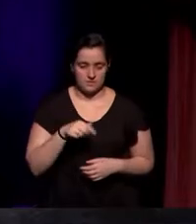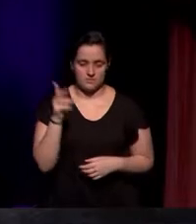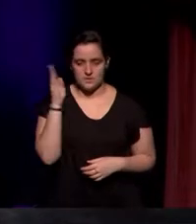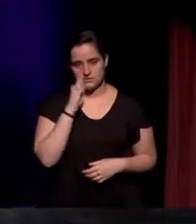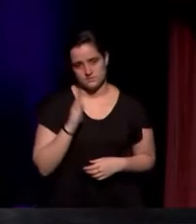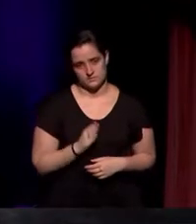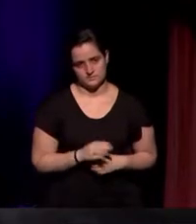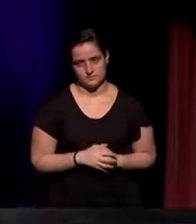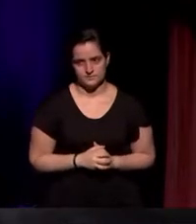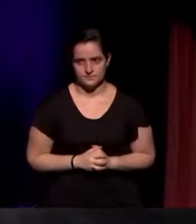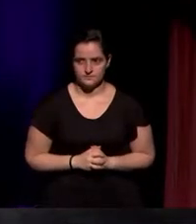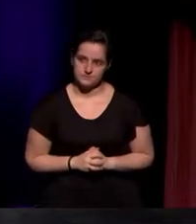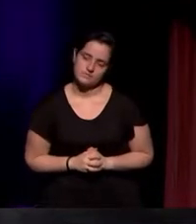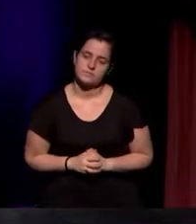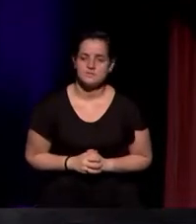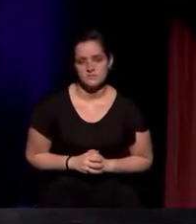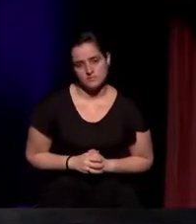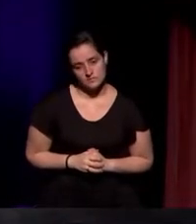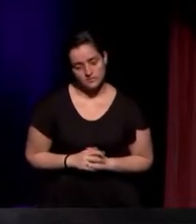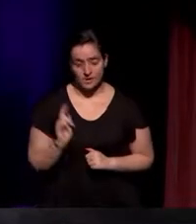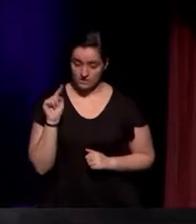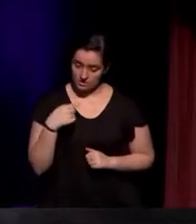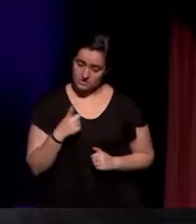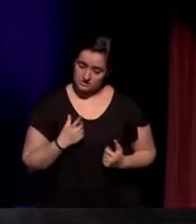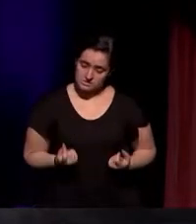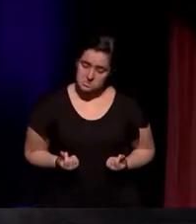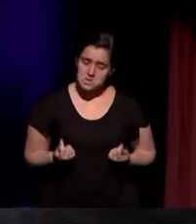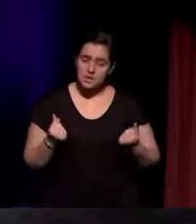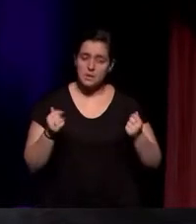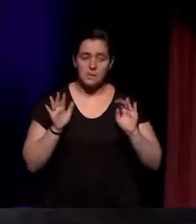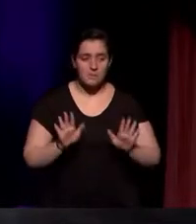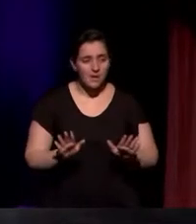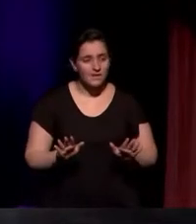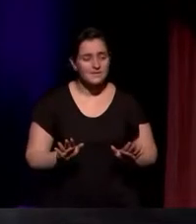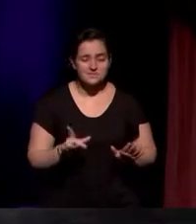So we are rich, but at the same time quite poor.